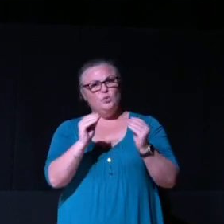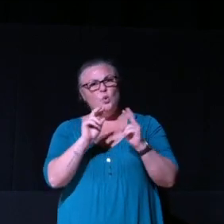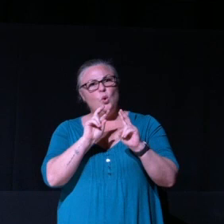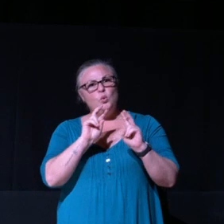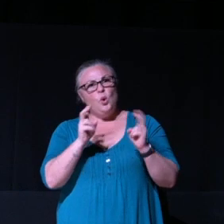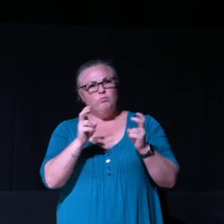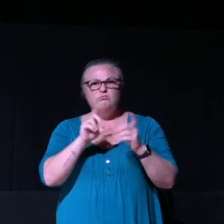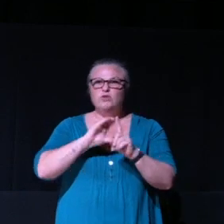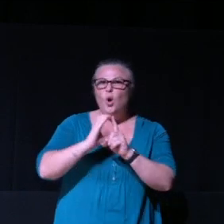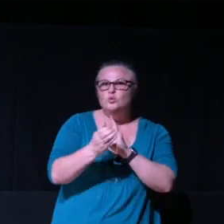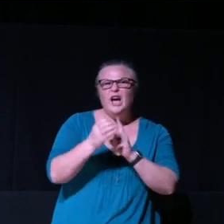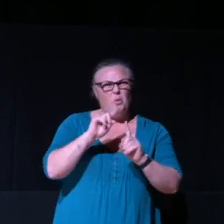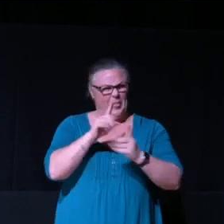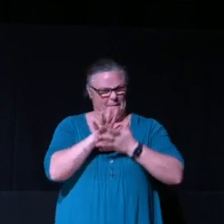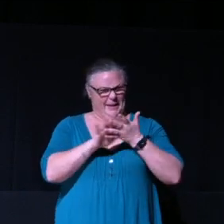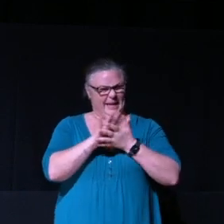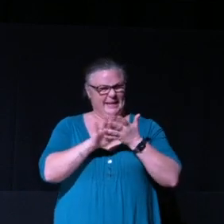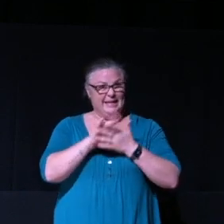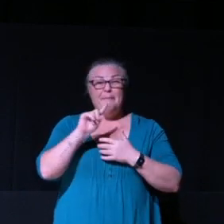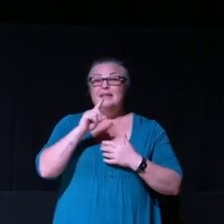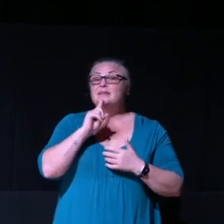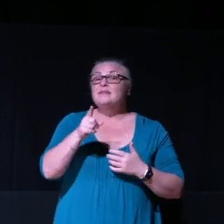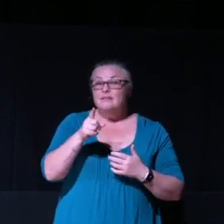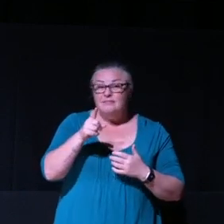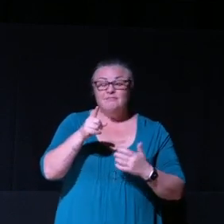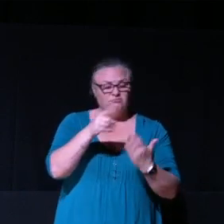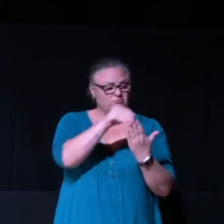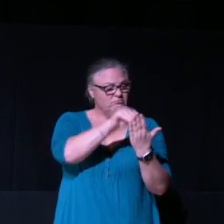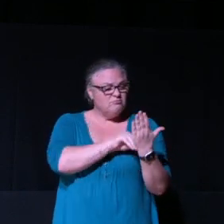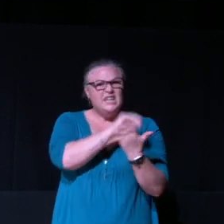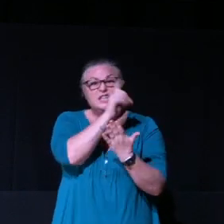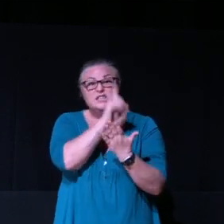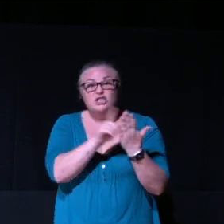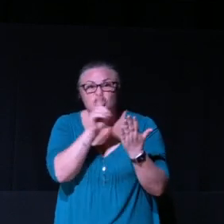dictionary describes it as the practice or tendency of engaging in mass-cancelling as a